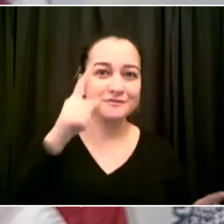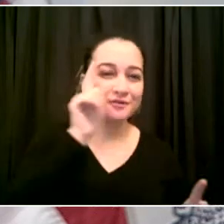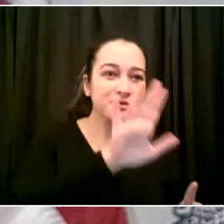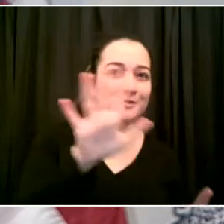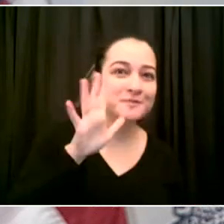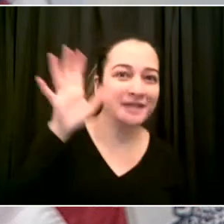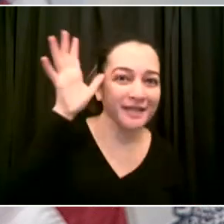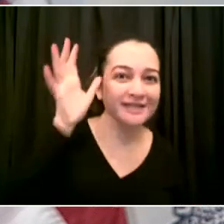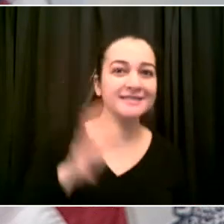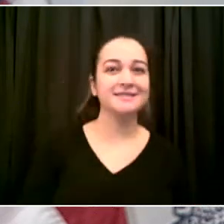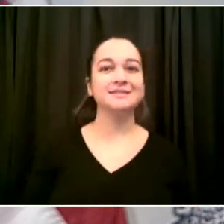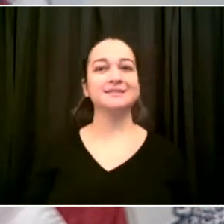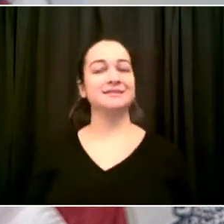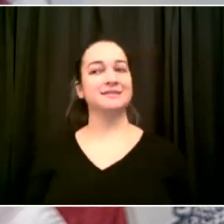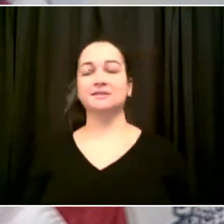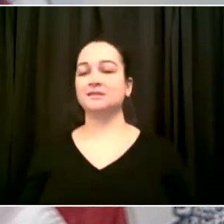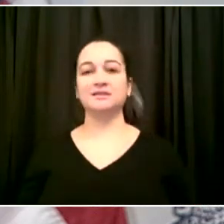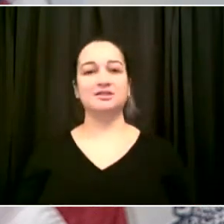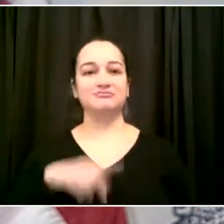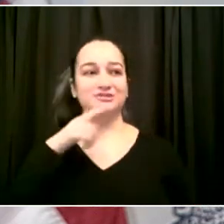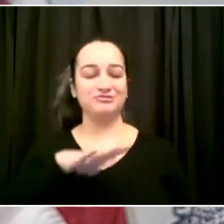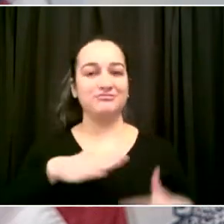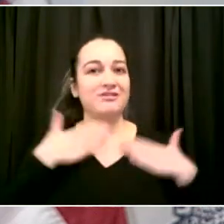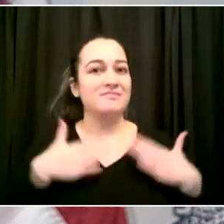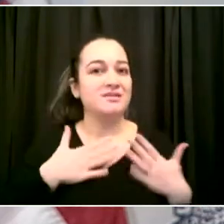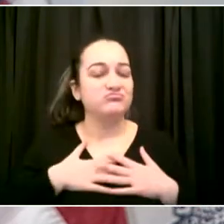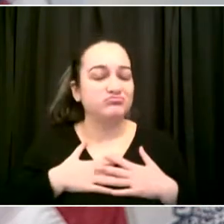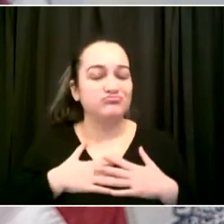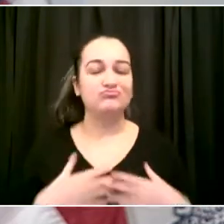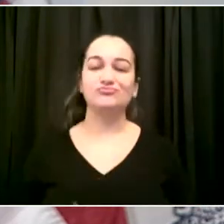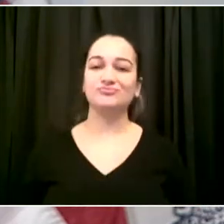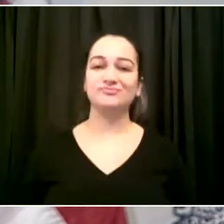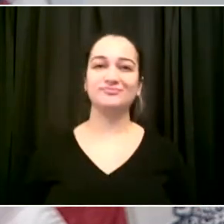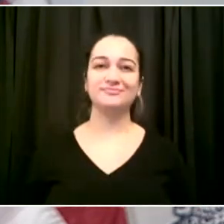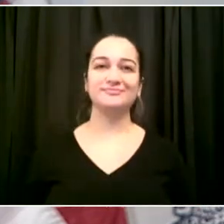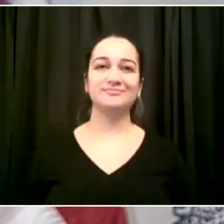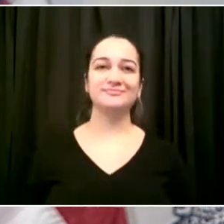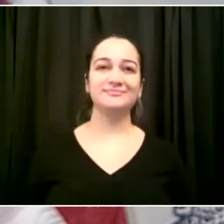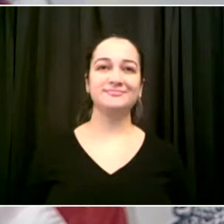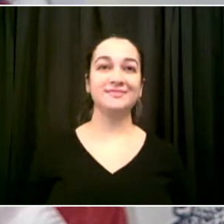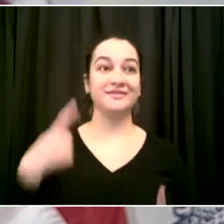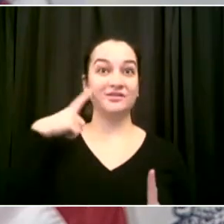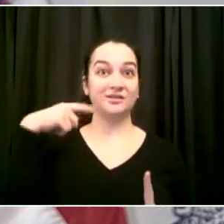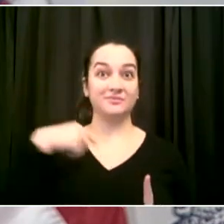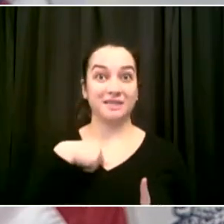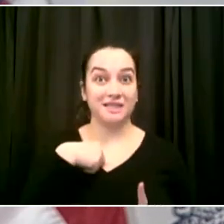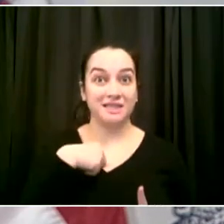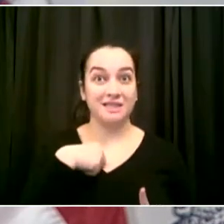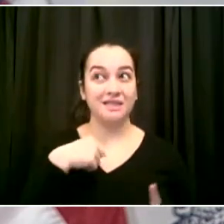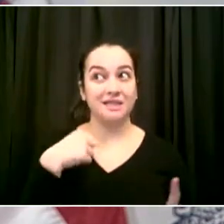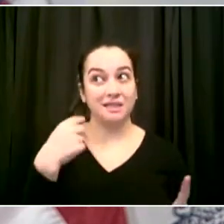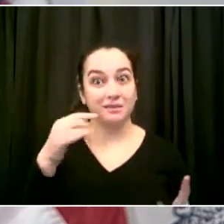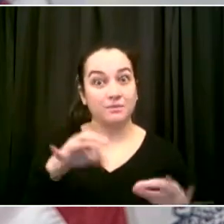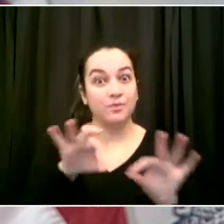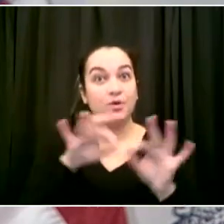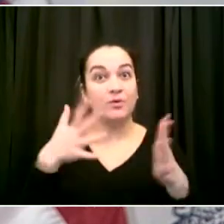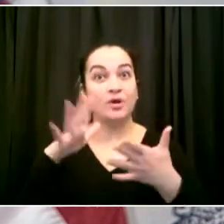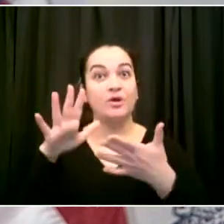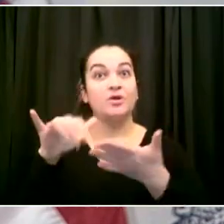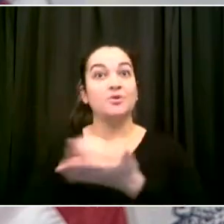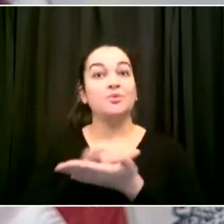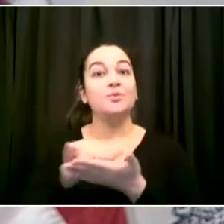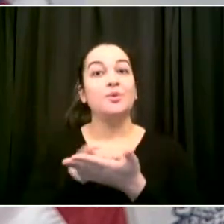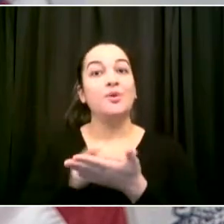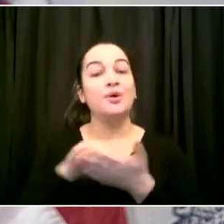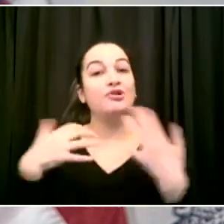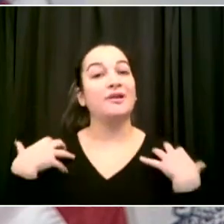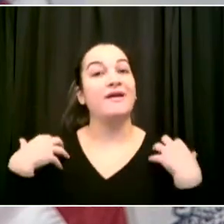IMPORTANT THING